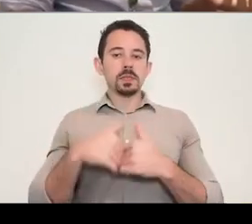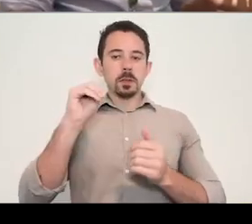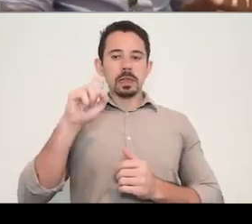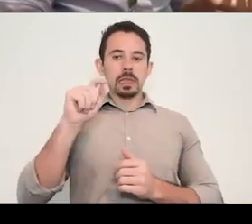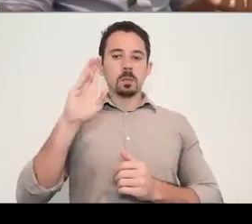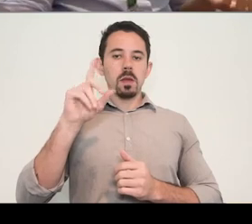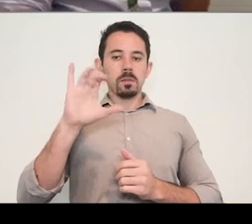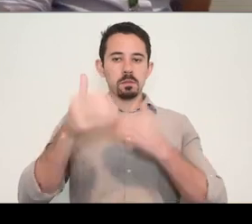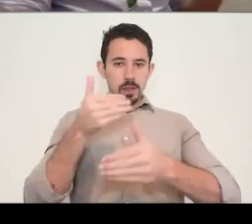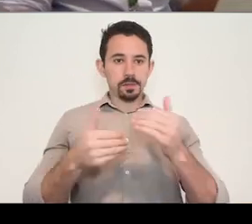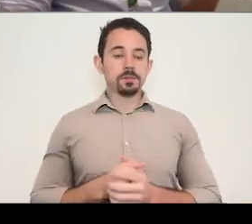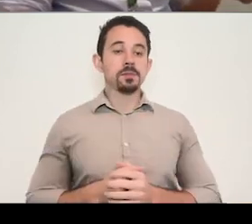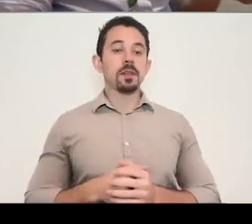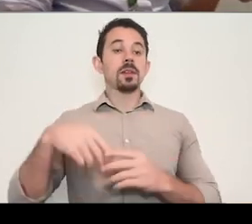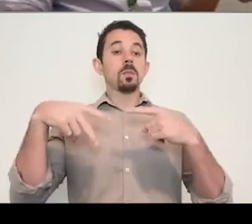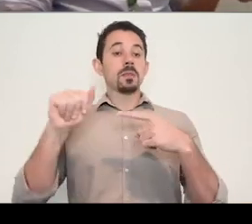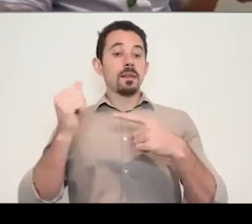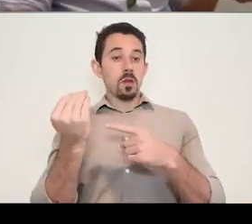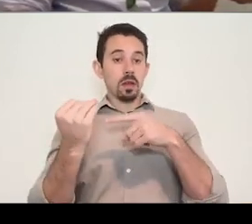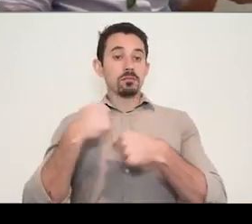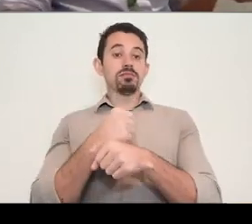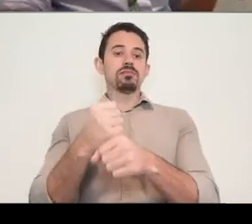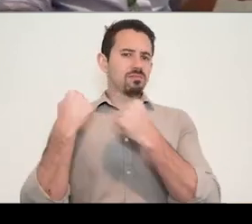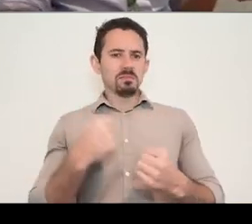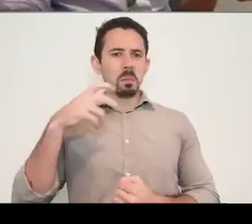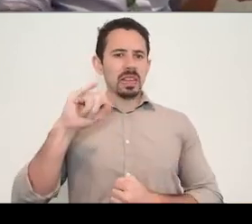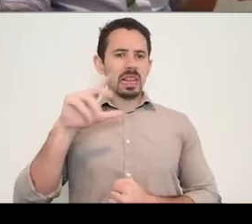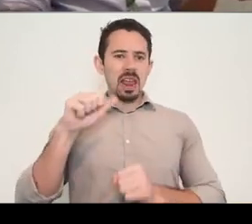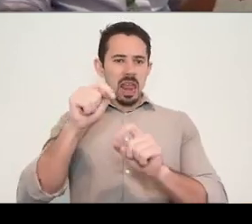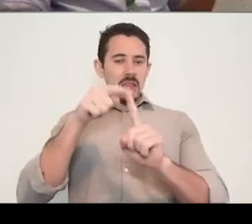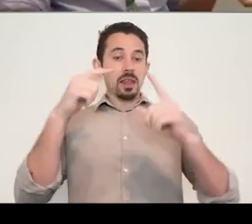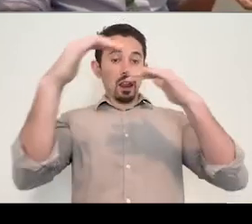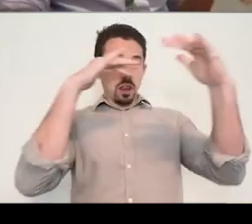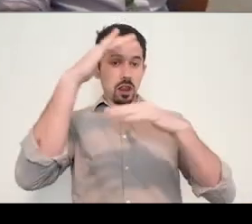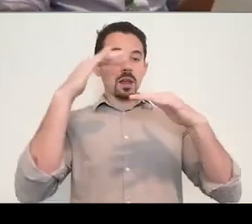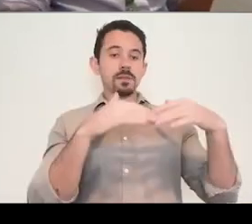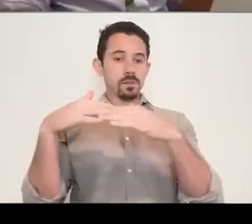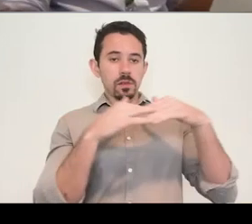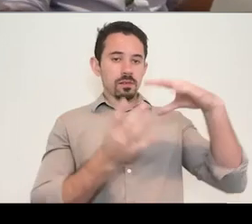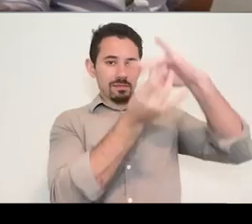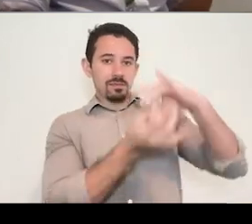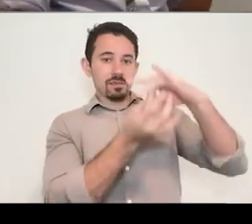physical integrity as a single piece structure. Delta PelF and delta PelA did not form pellicles,